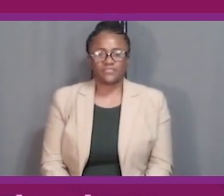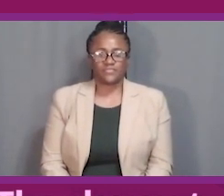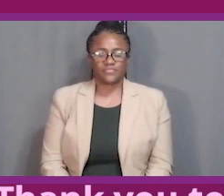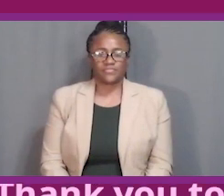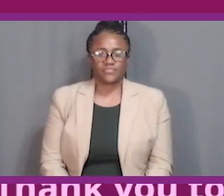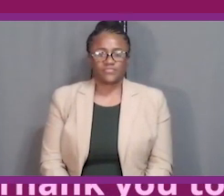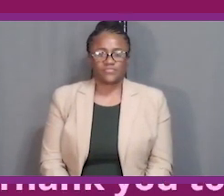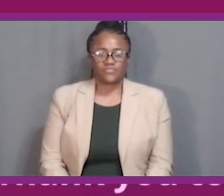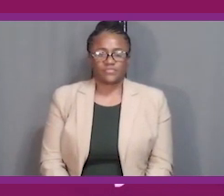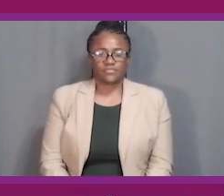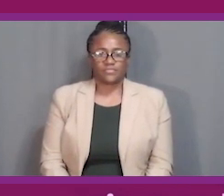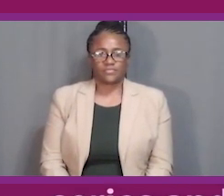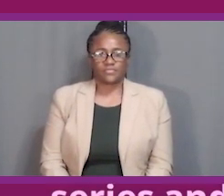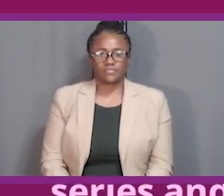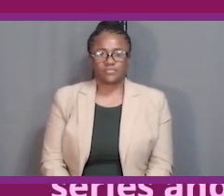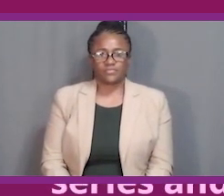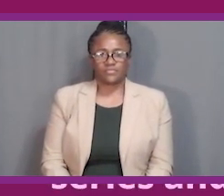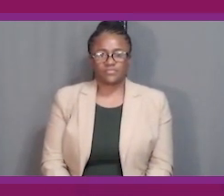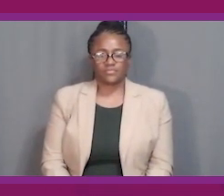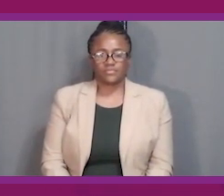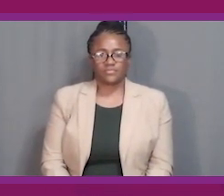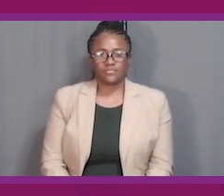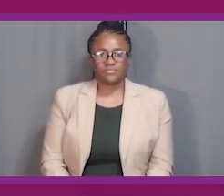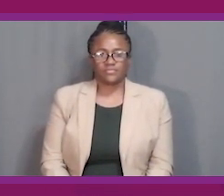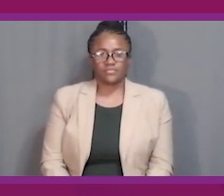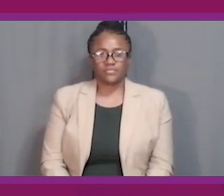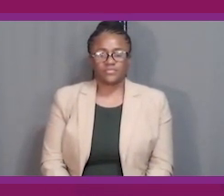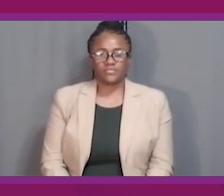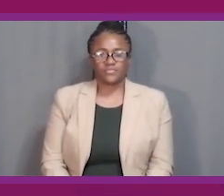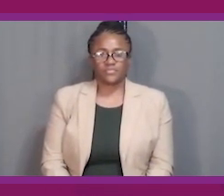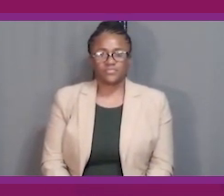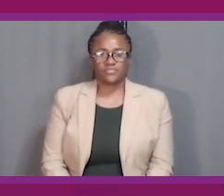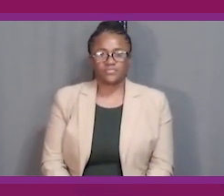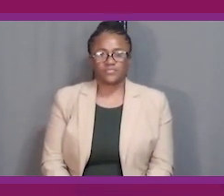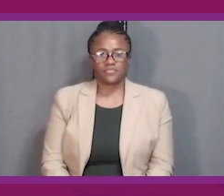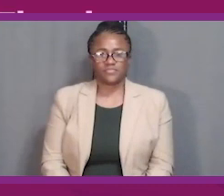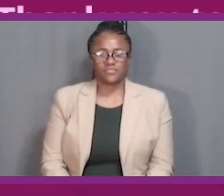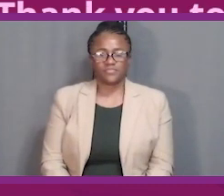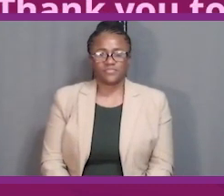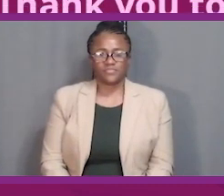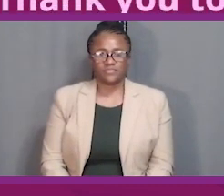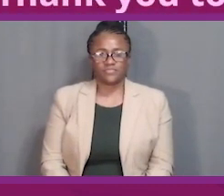Susan Mazrui, Tali Bray, Michelle Lantini, and Reggie Johnson. And thank you to Wells